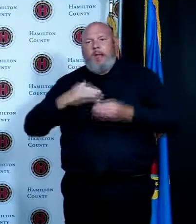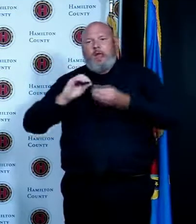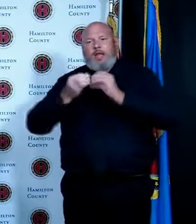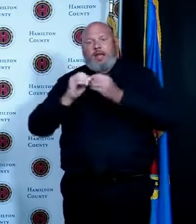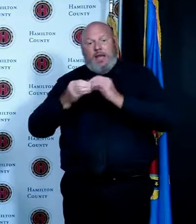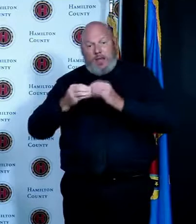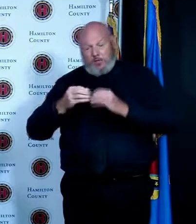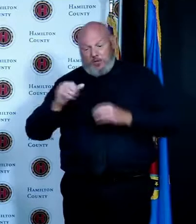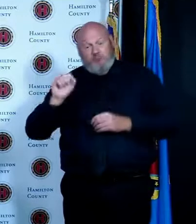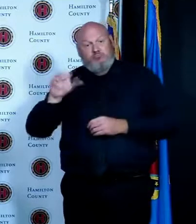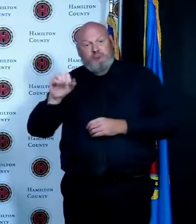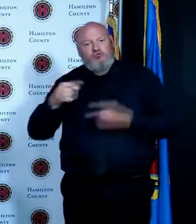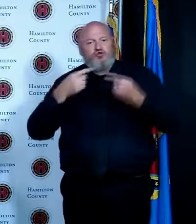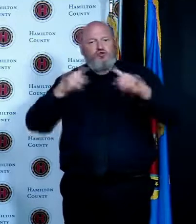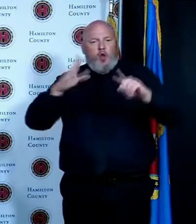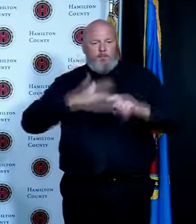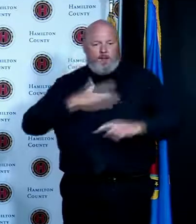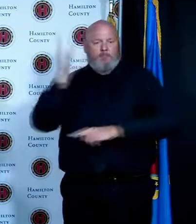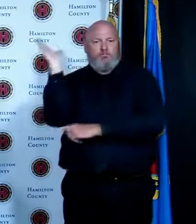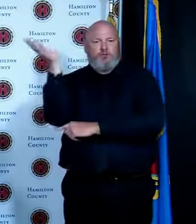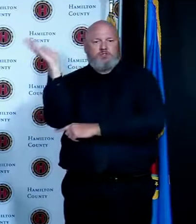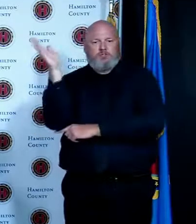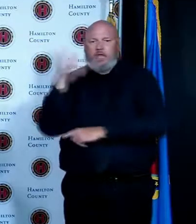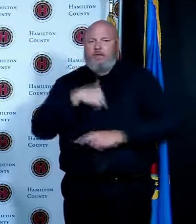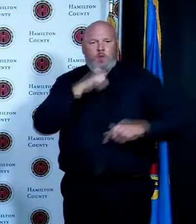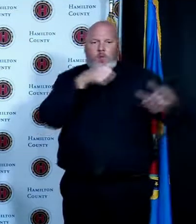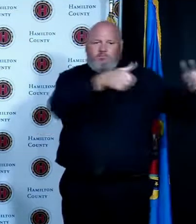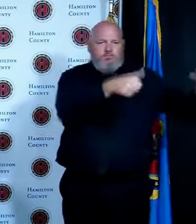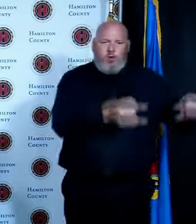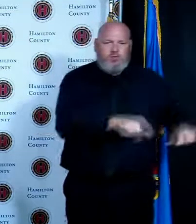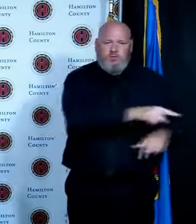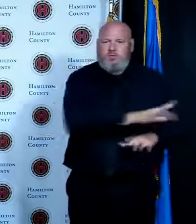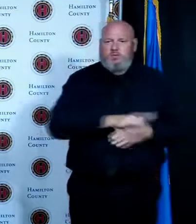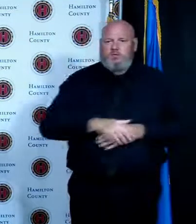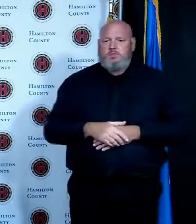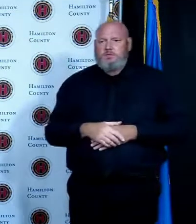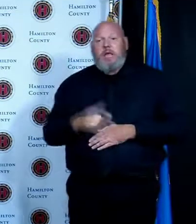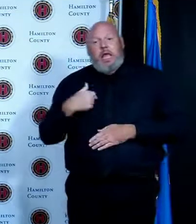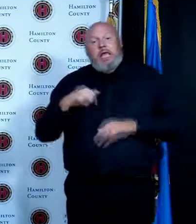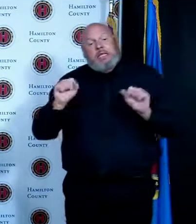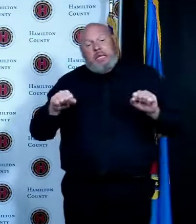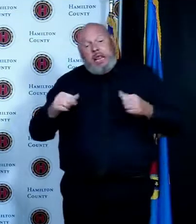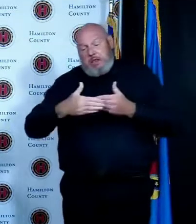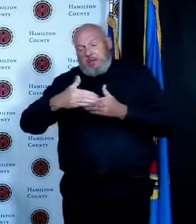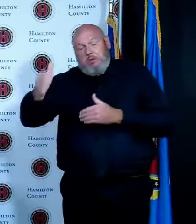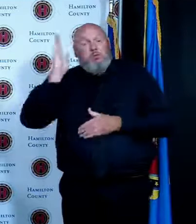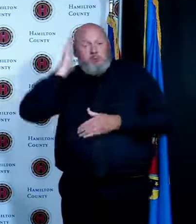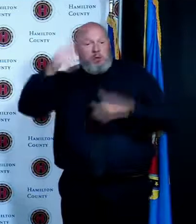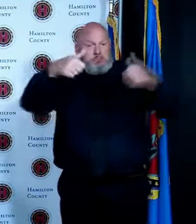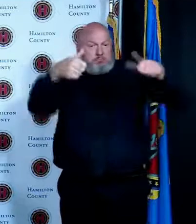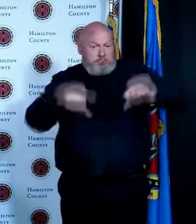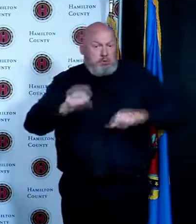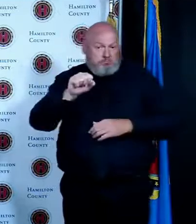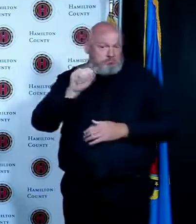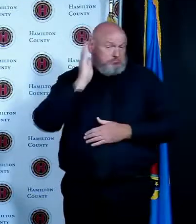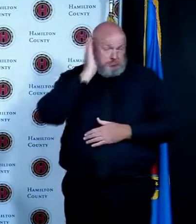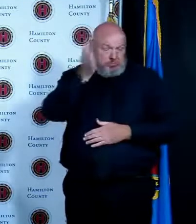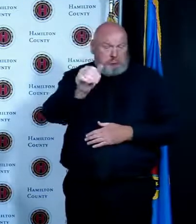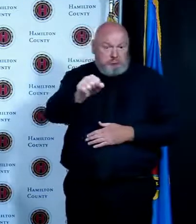website particularly to the r-value once a week on Wednesdays and from what you talked about this morning what should the public take away